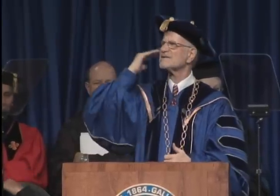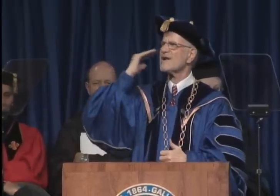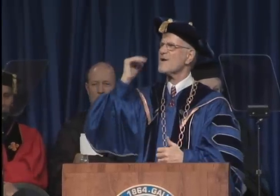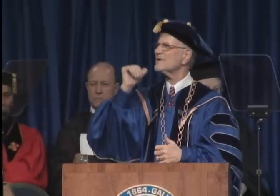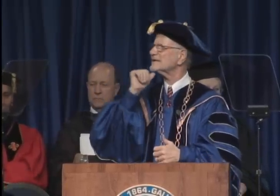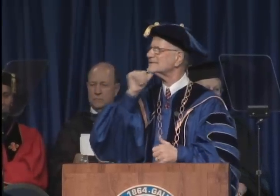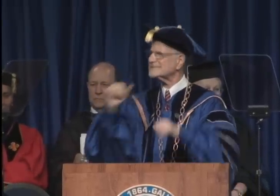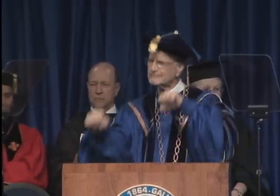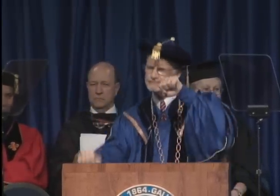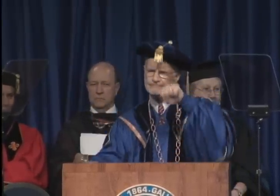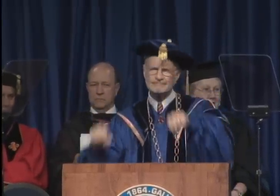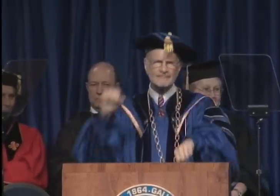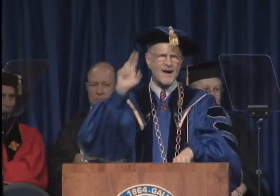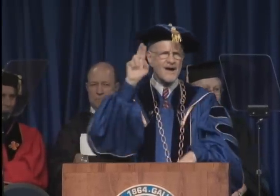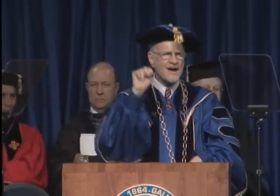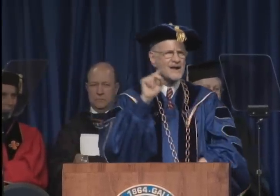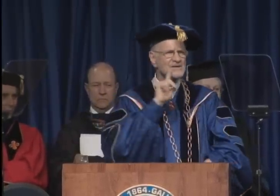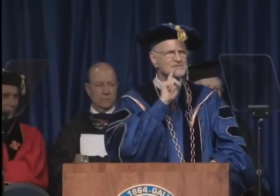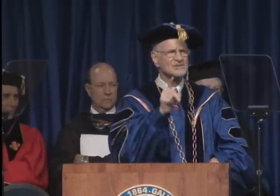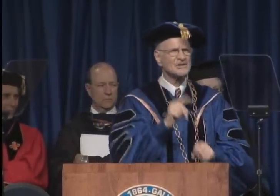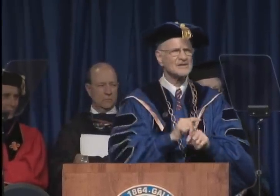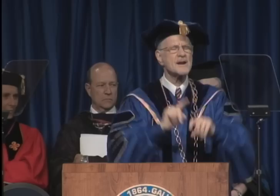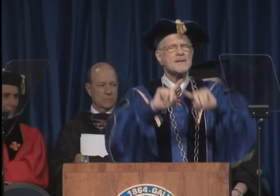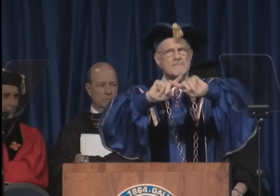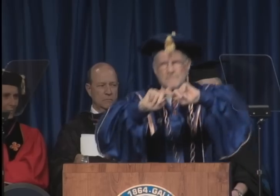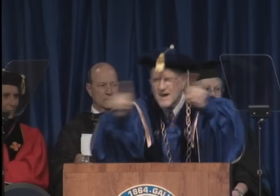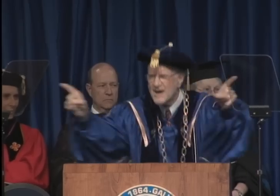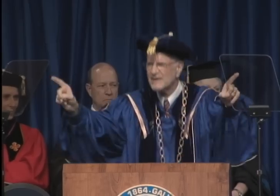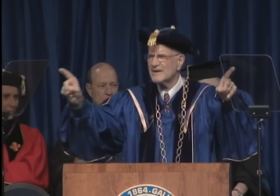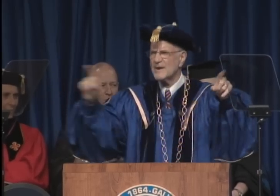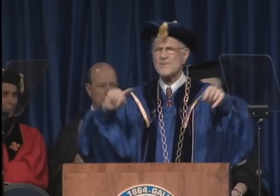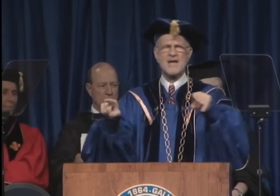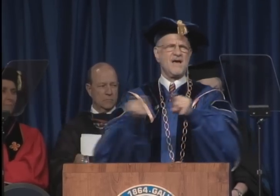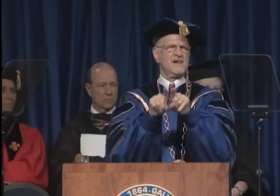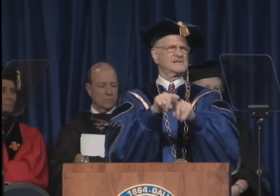All we know is that it is uncertain, but we also know